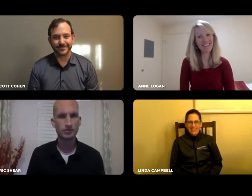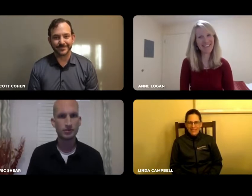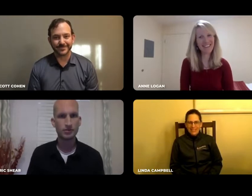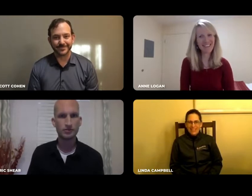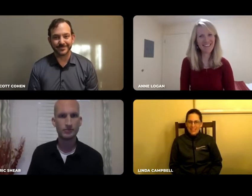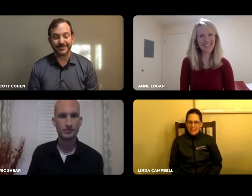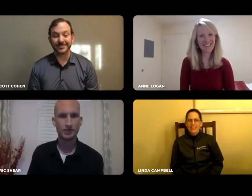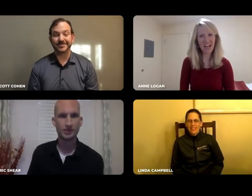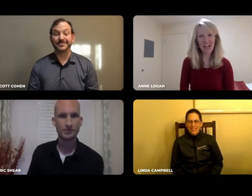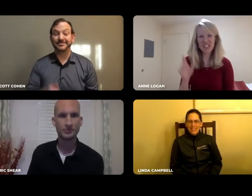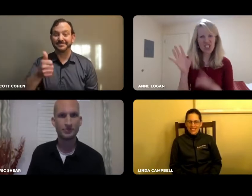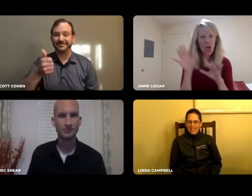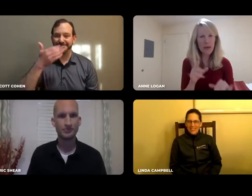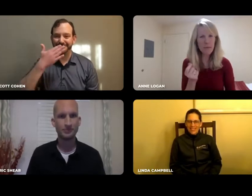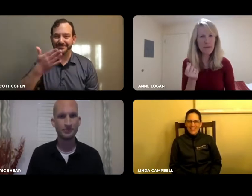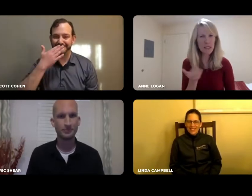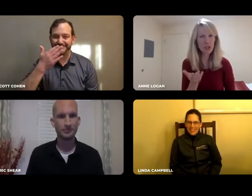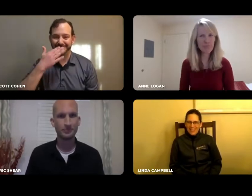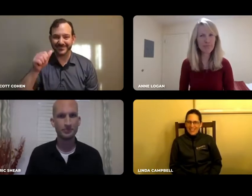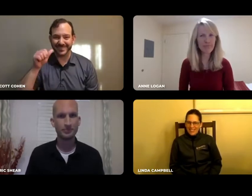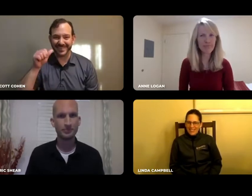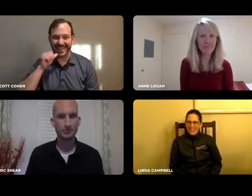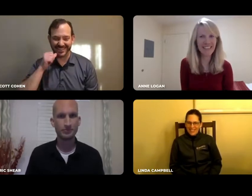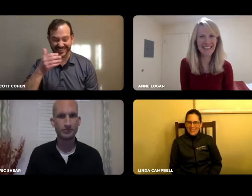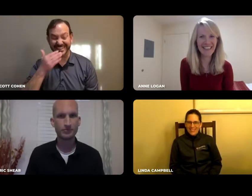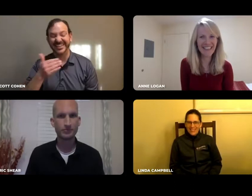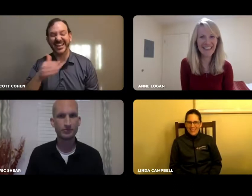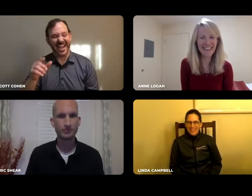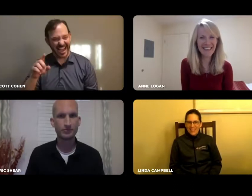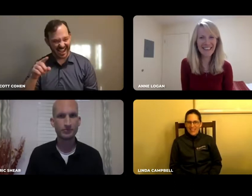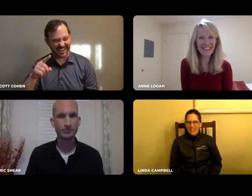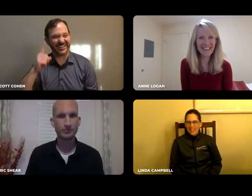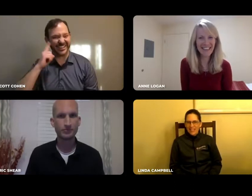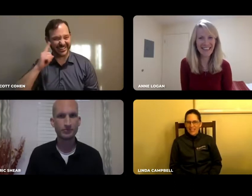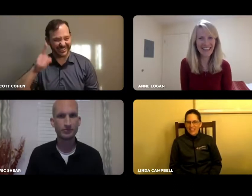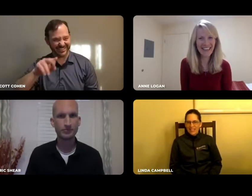It's snowing here A little bit Right now SCOTT COHEN: Anne, thank you. I did hear